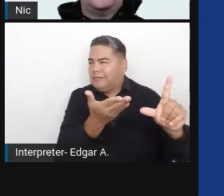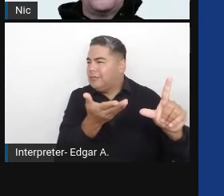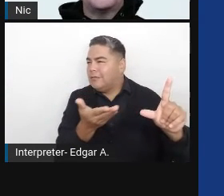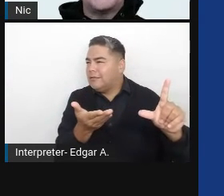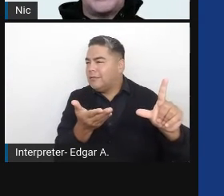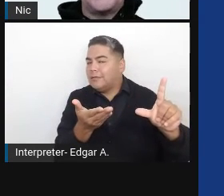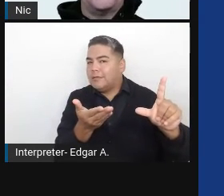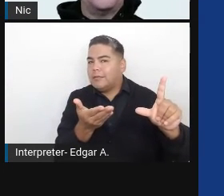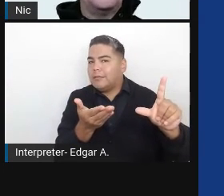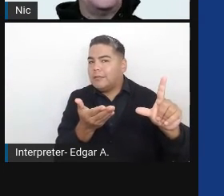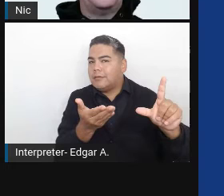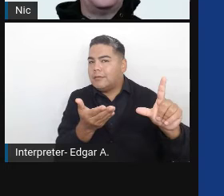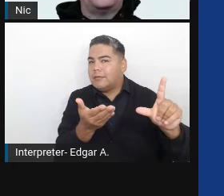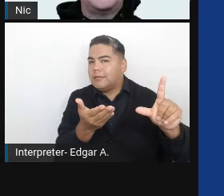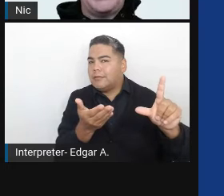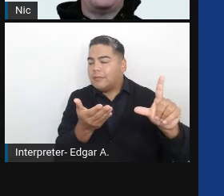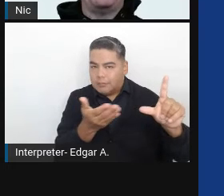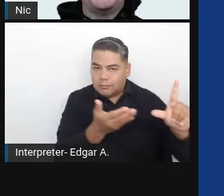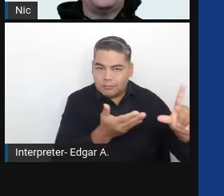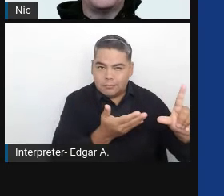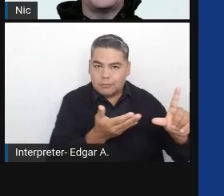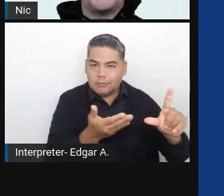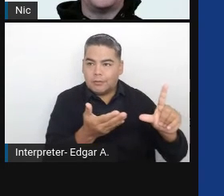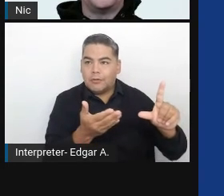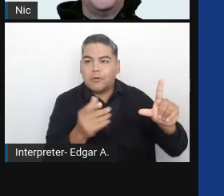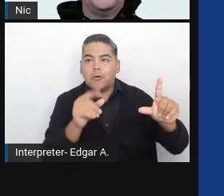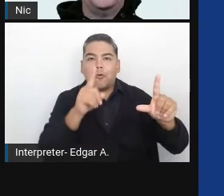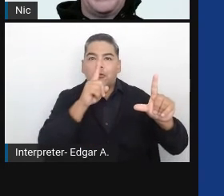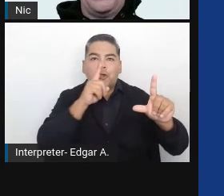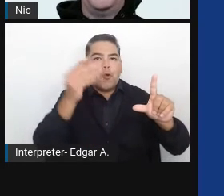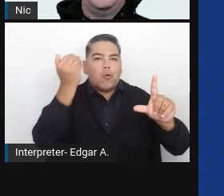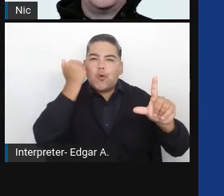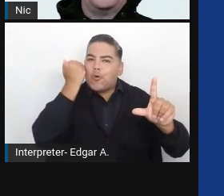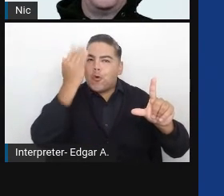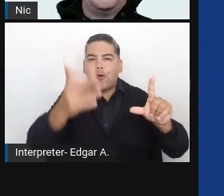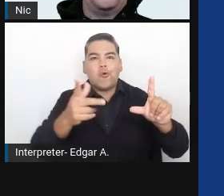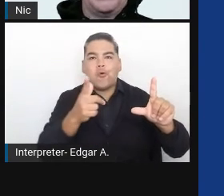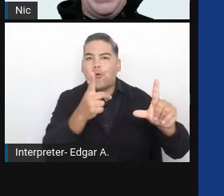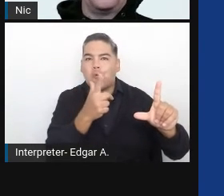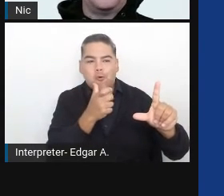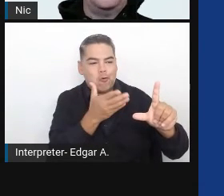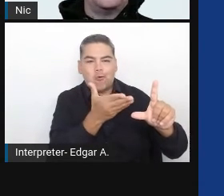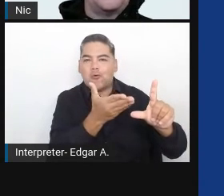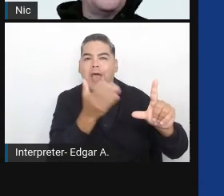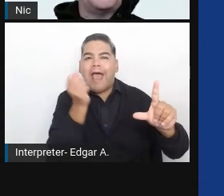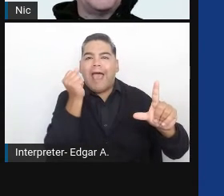Of course, as I said earlier, we don't really have metrics about how many disabled people actually use our website.